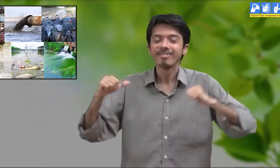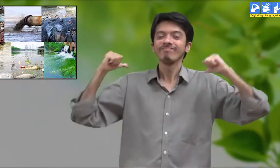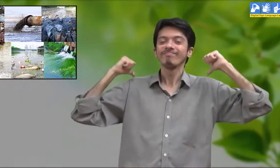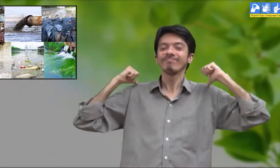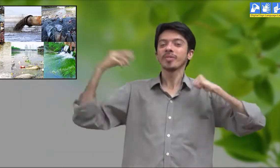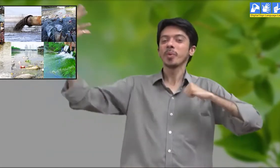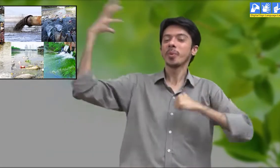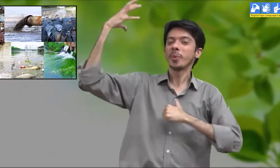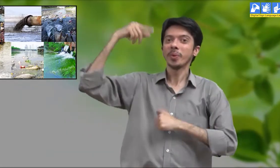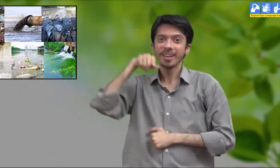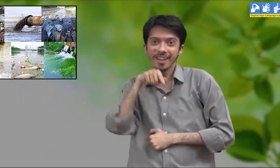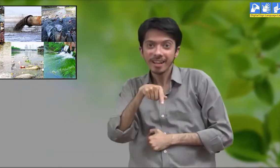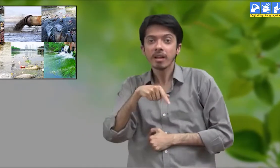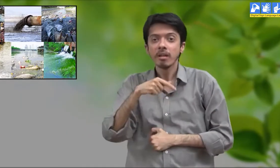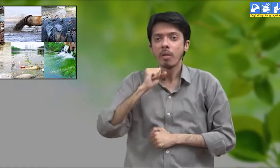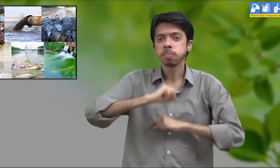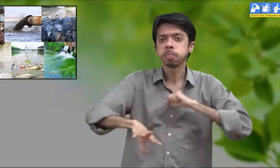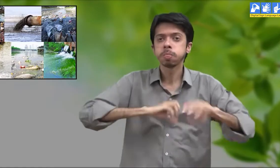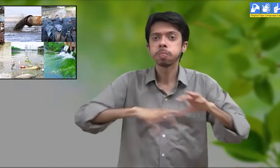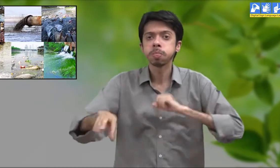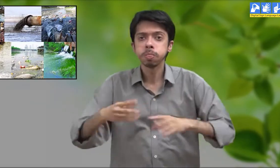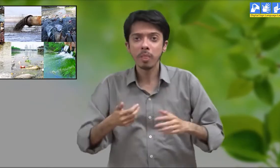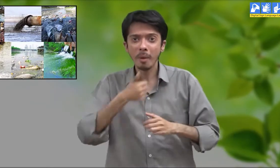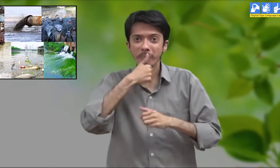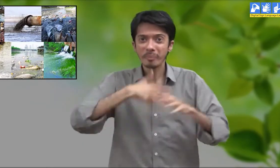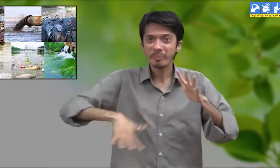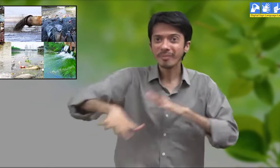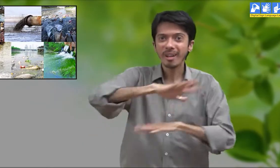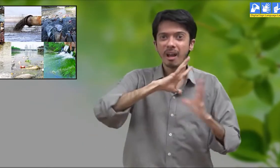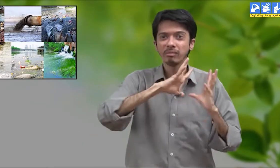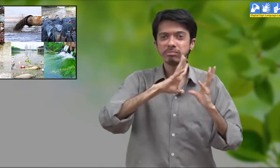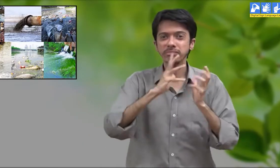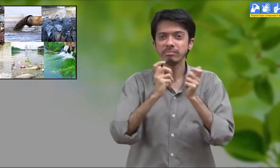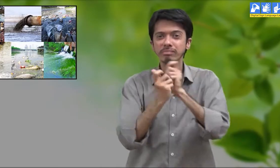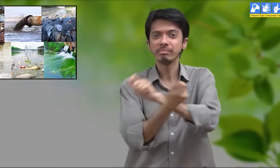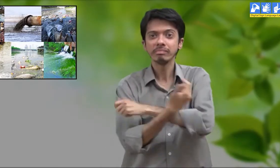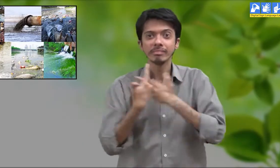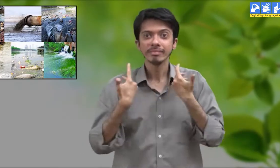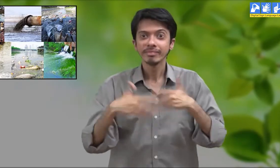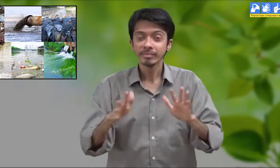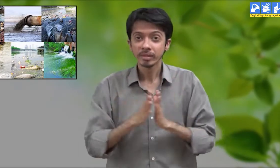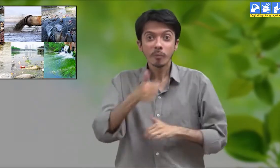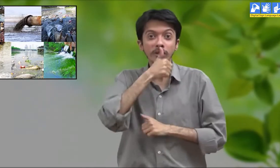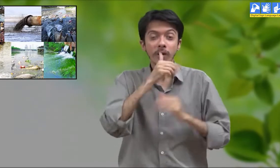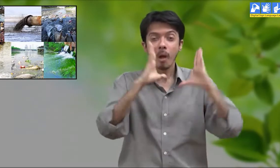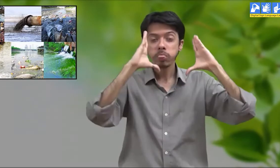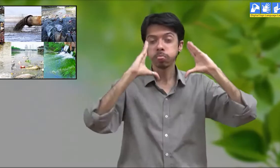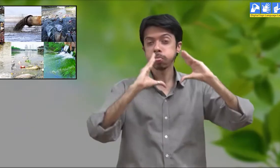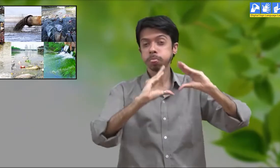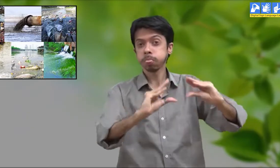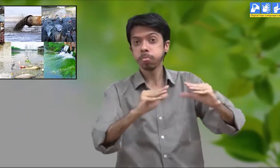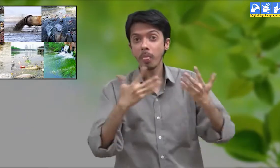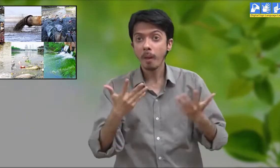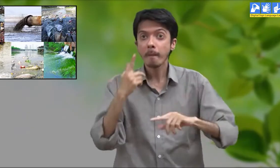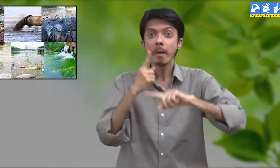People throw the garbage everywhere near the beach site that is polluting the sea water. Today water